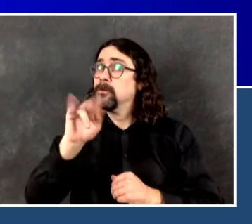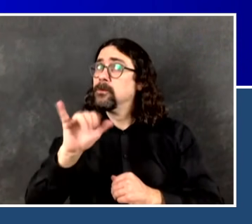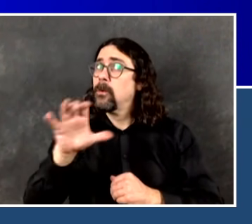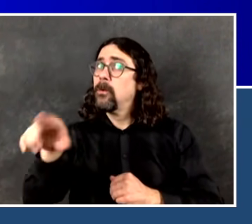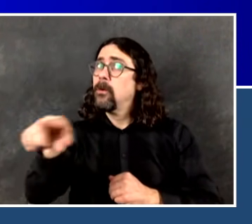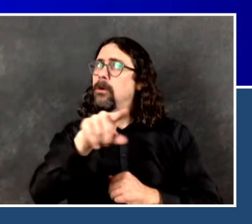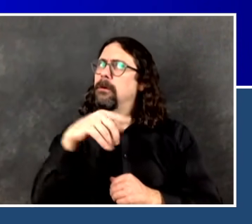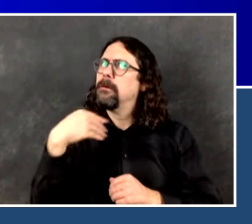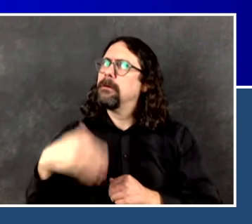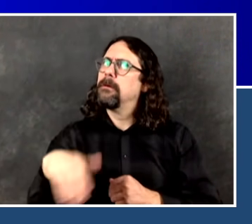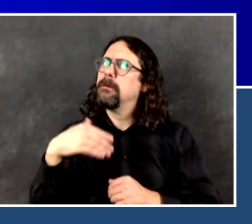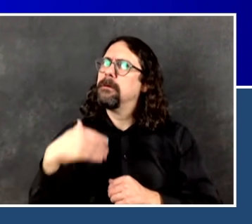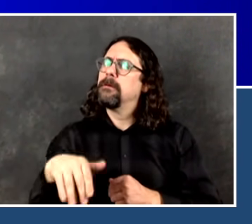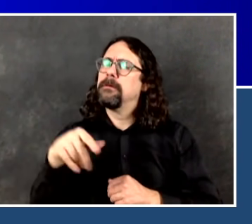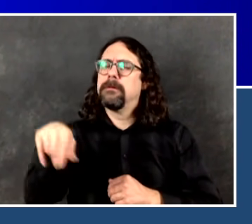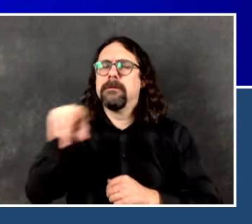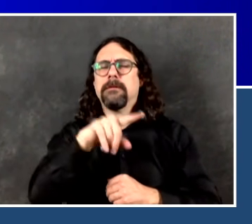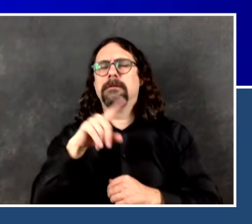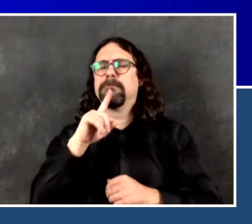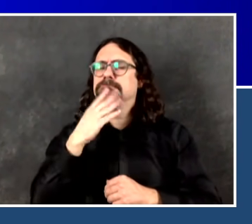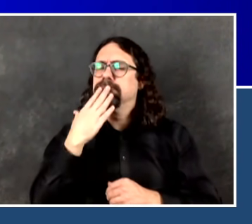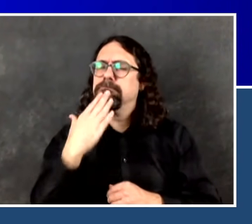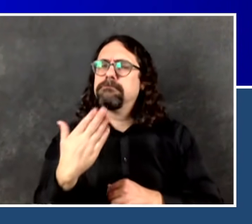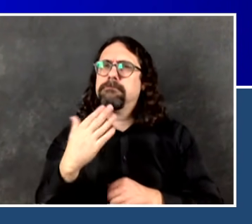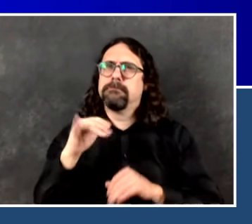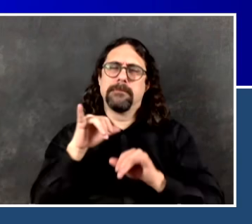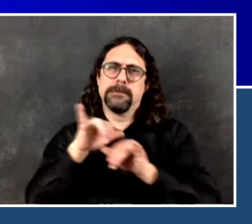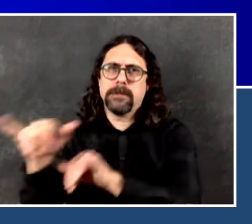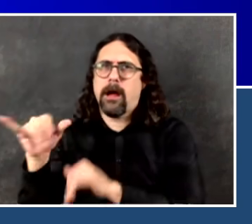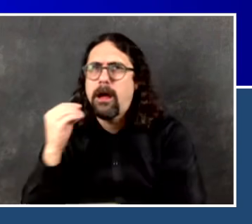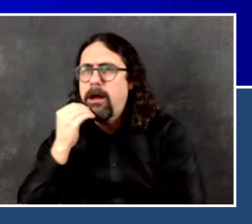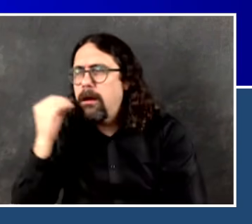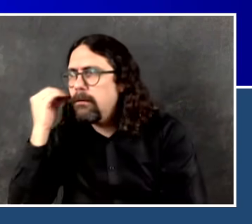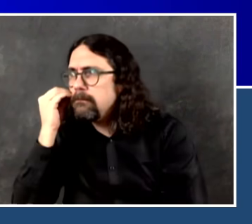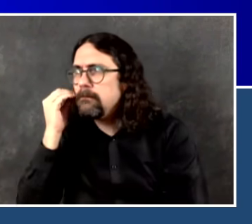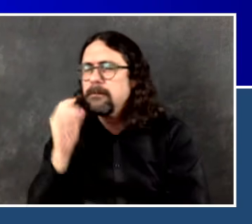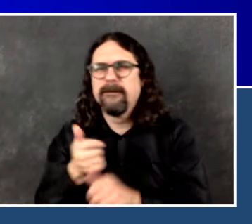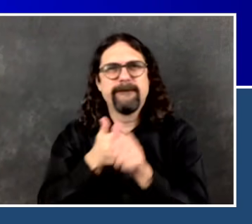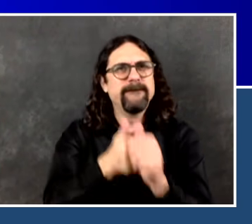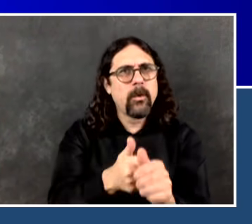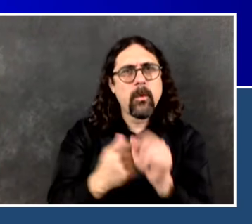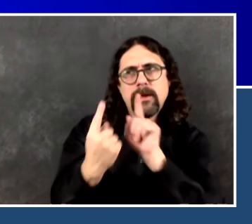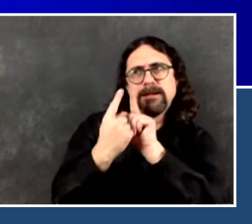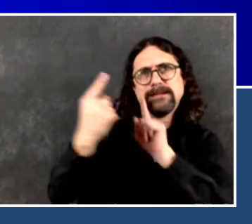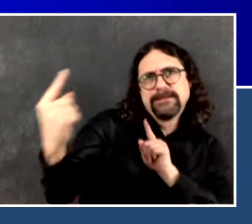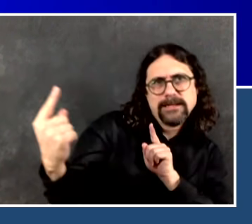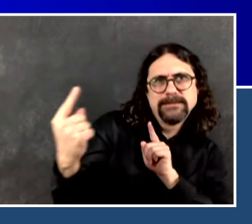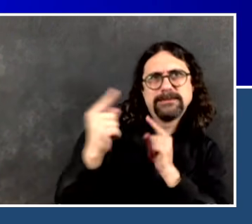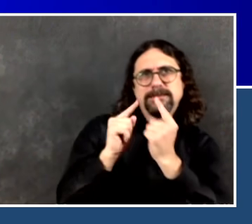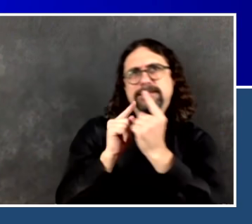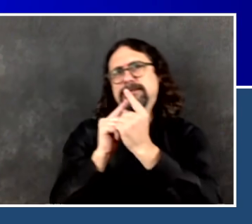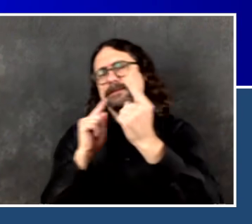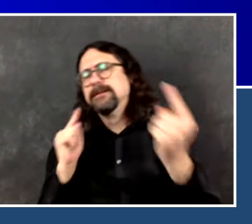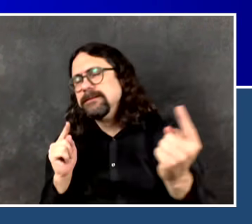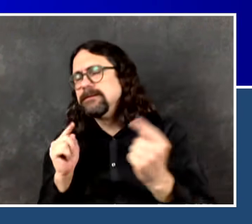POSITIVE STORIES, BUT, ALSO, EXTRAORDINARILY PAINULFND A LECAR INEQUALITIES. SO WE SEE IT OVER